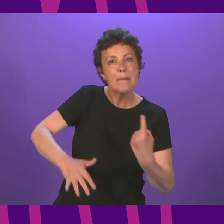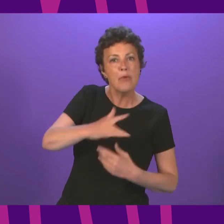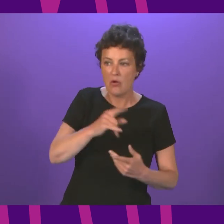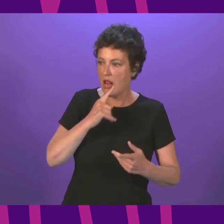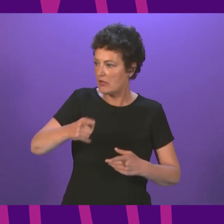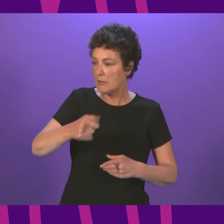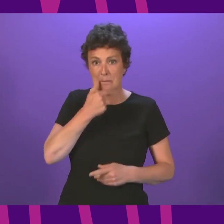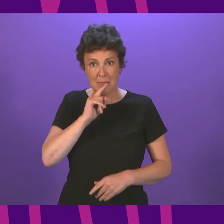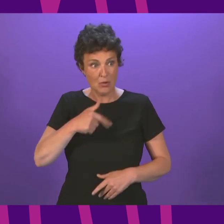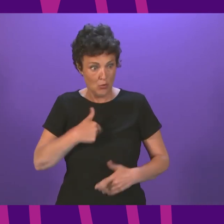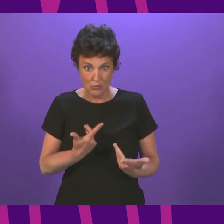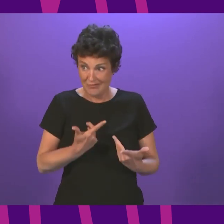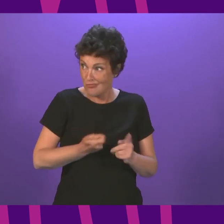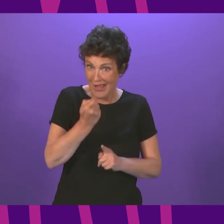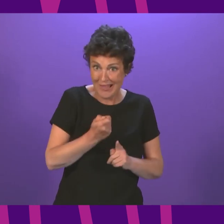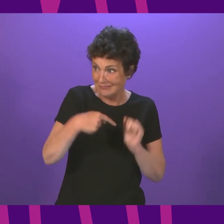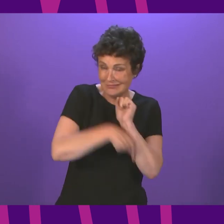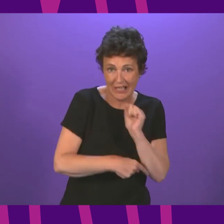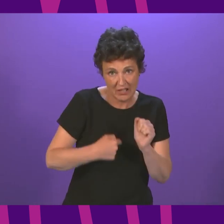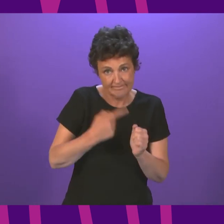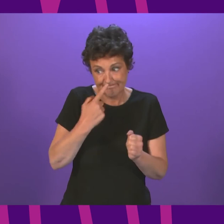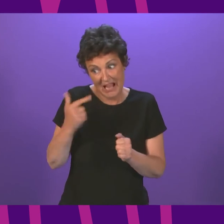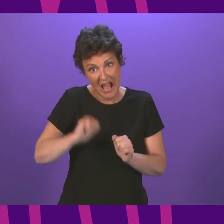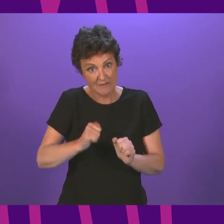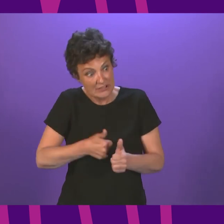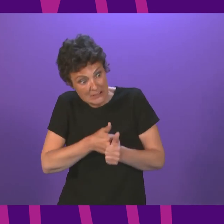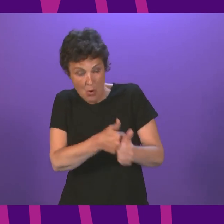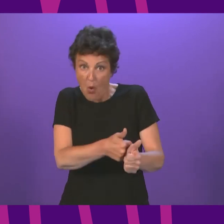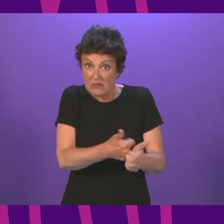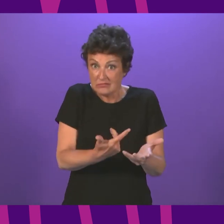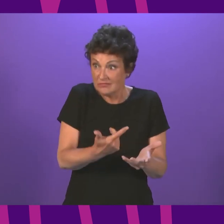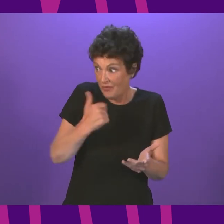than when we were talking about protecting tenancies. I am starting to feel a bit like